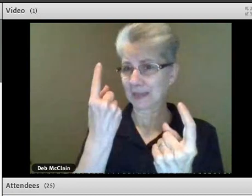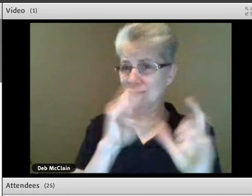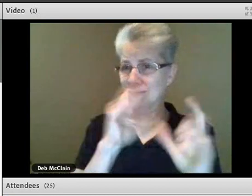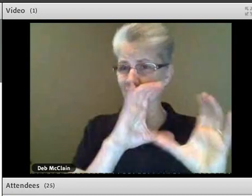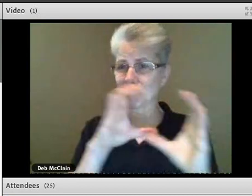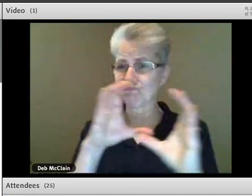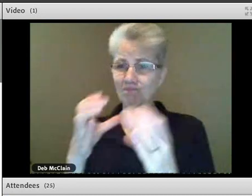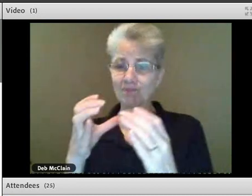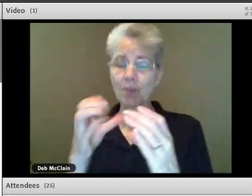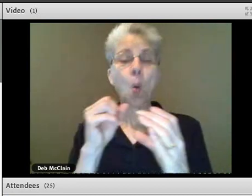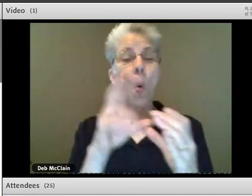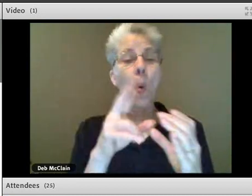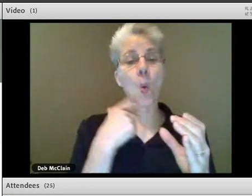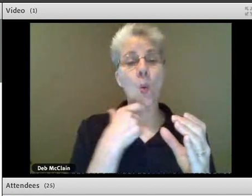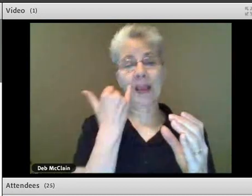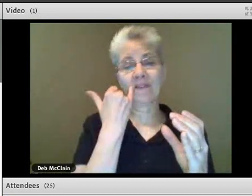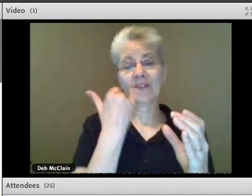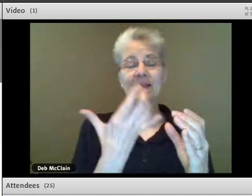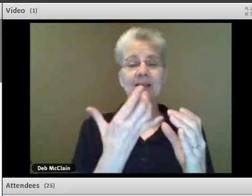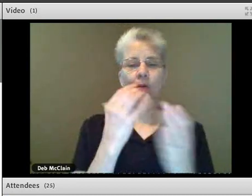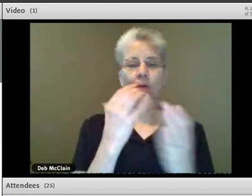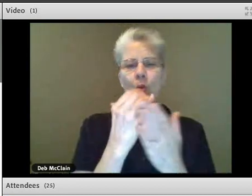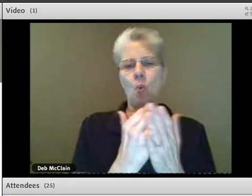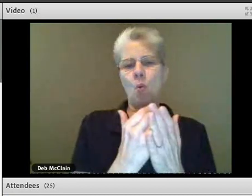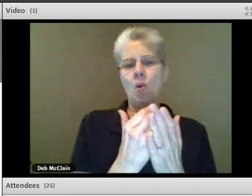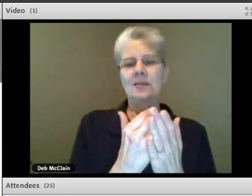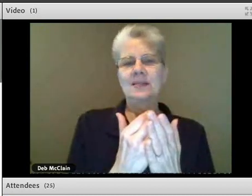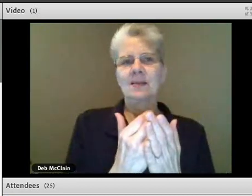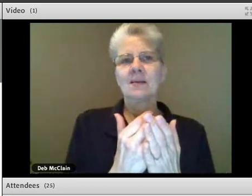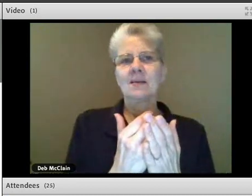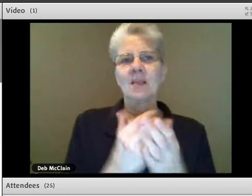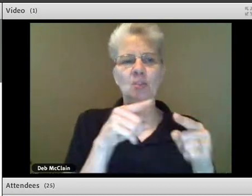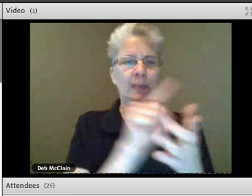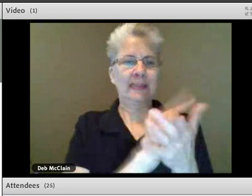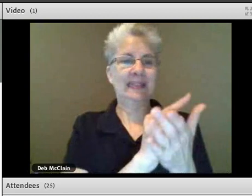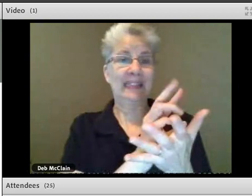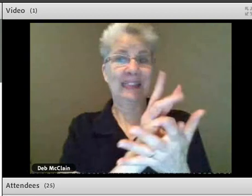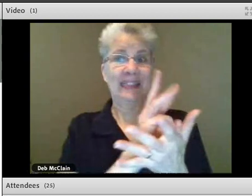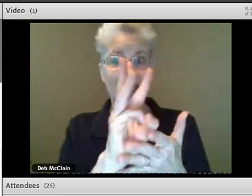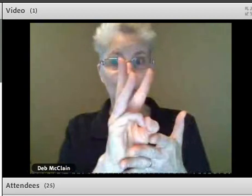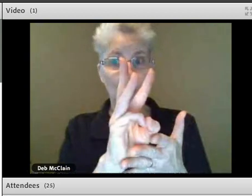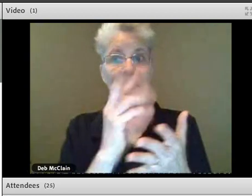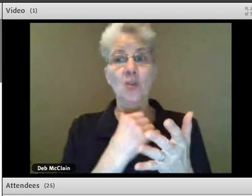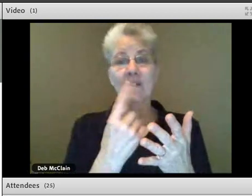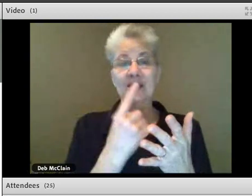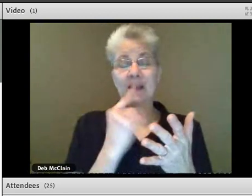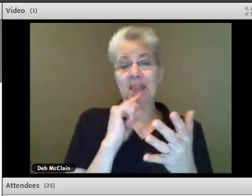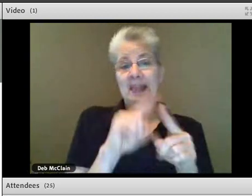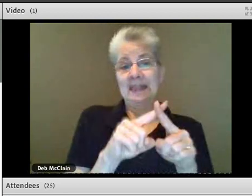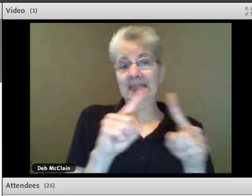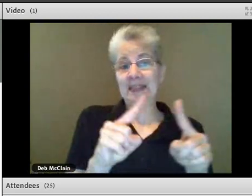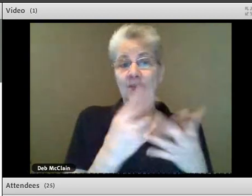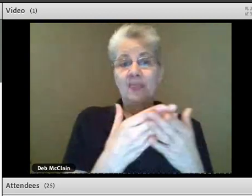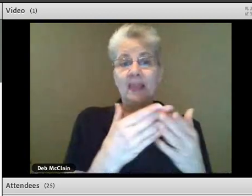Or if it's a course that goes across 6 weeks, let's say, and you have different stuff to each each week,